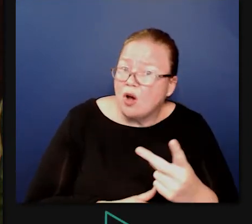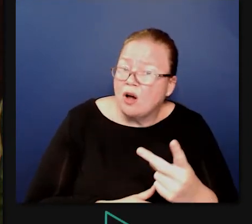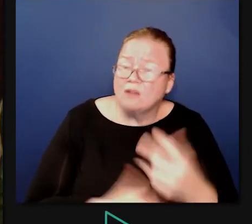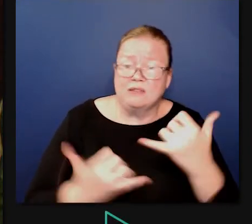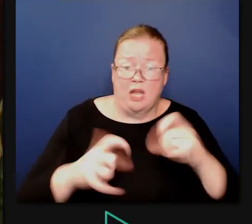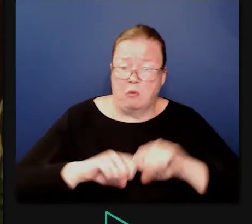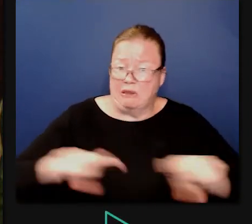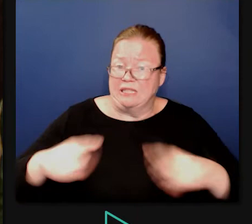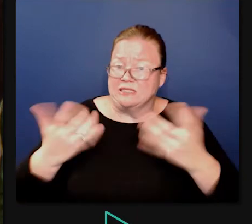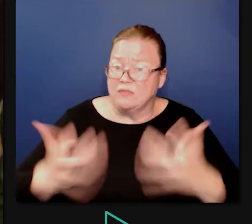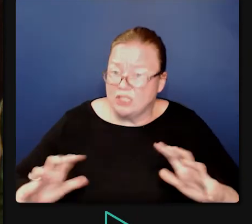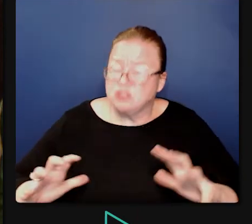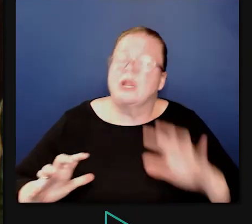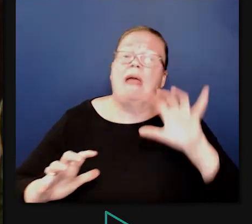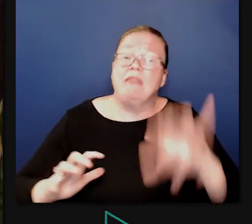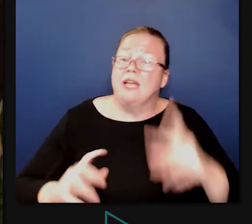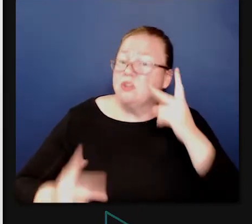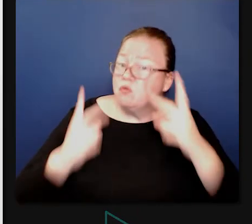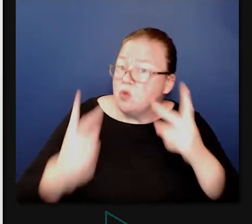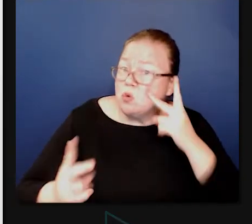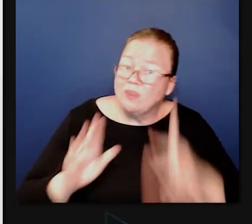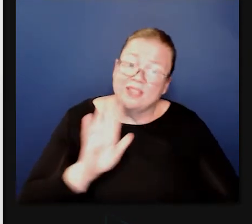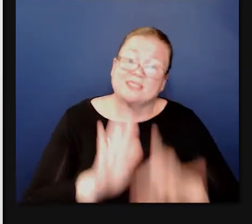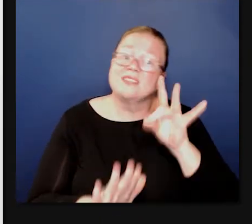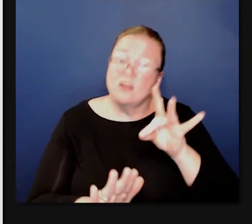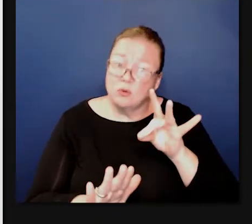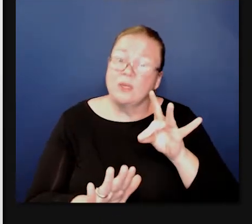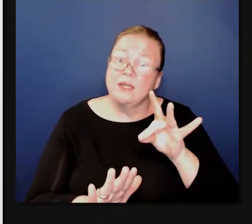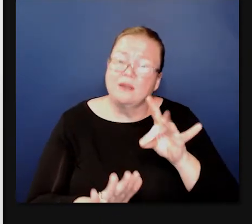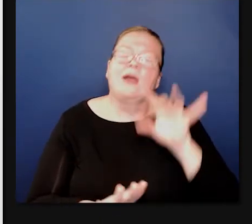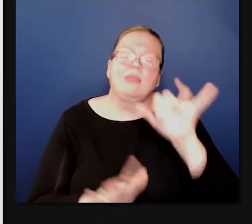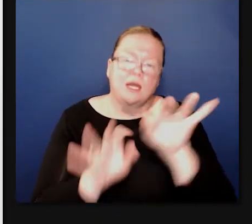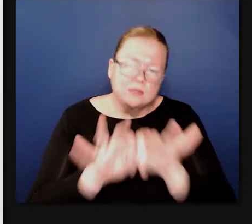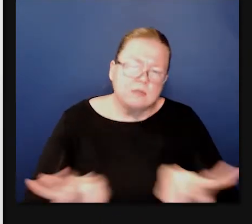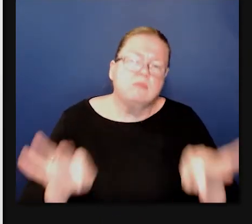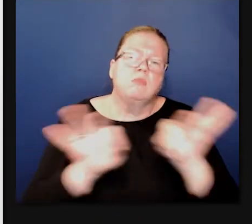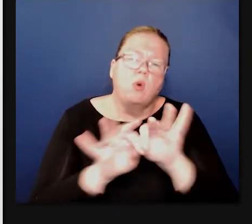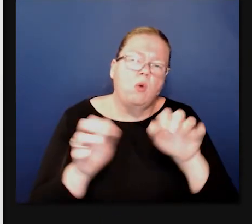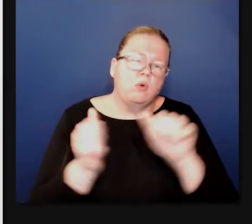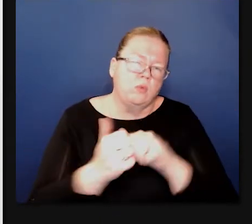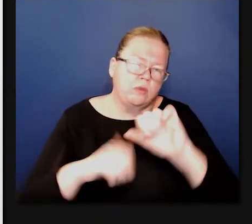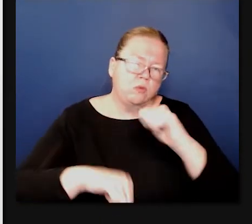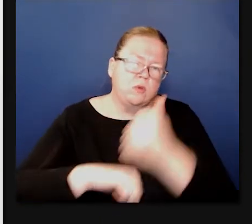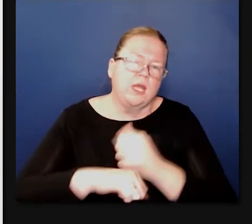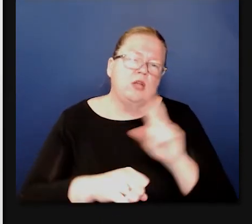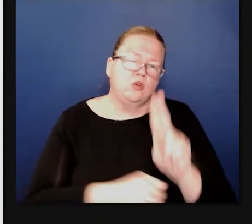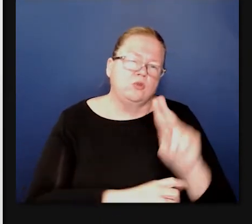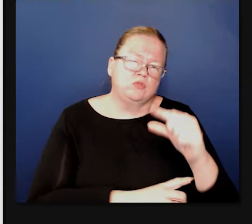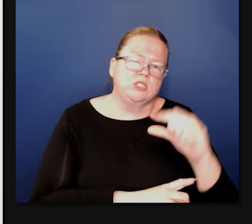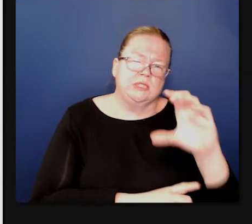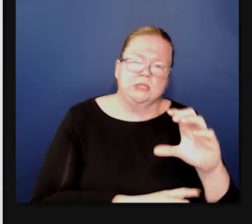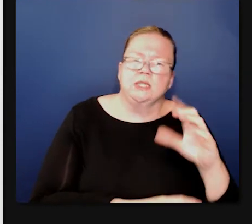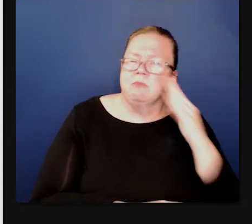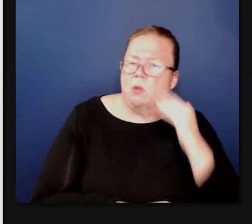which are now released, and that's view and that discovery is especially key in creating a great user generated content experience.